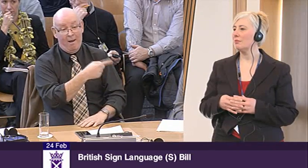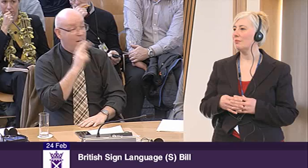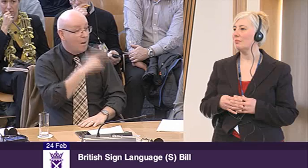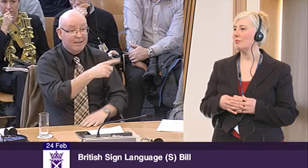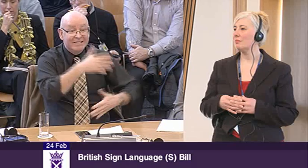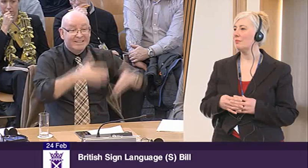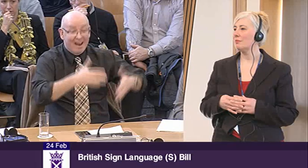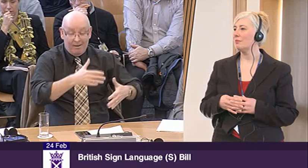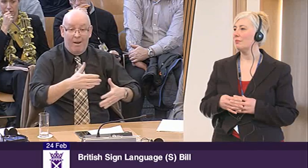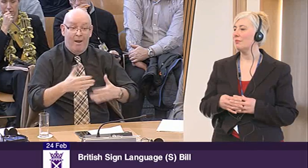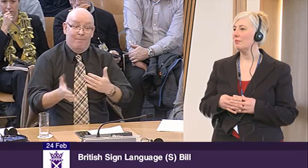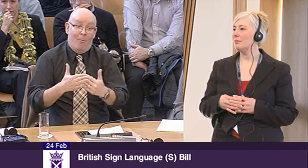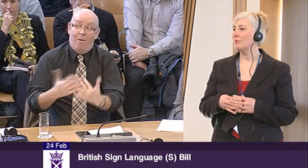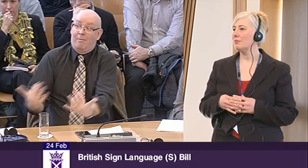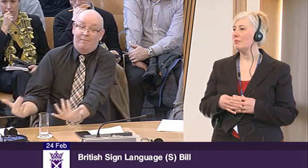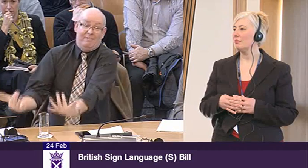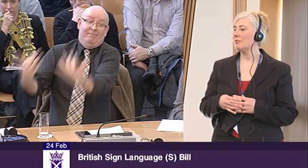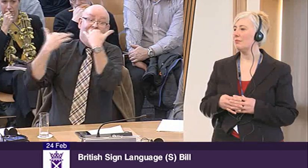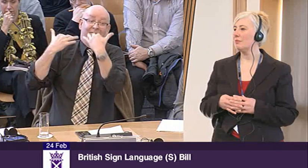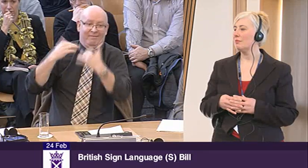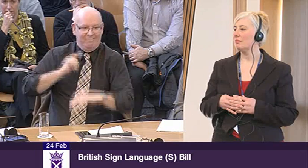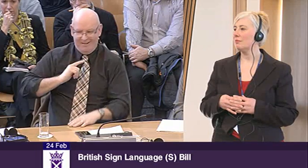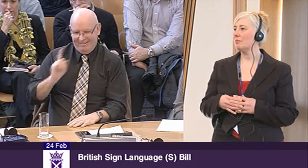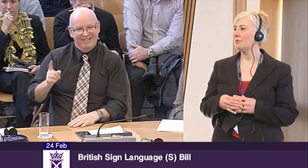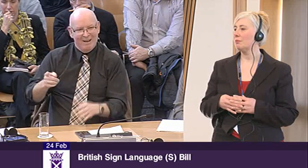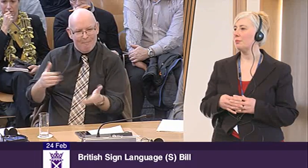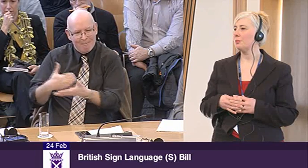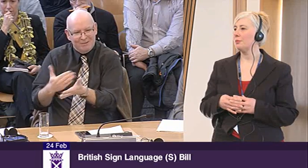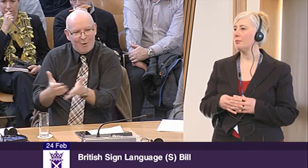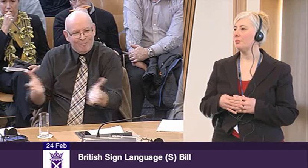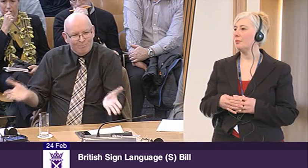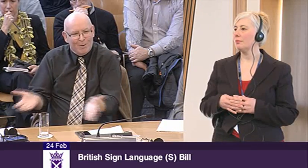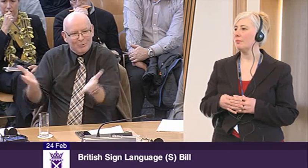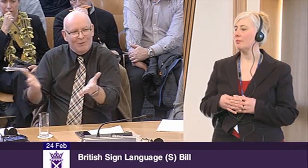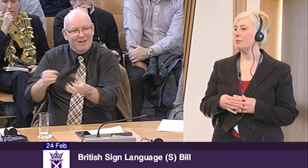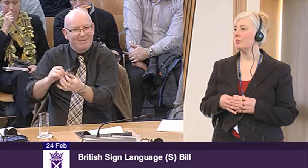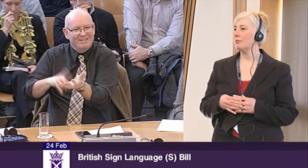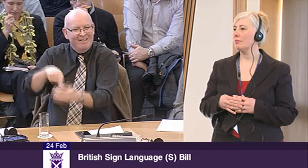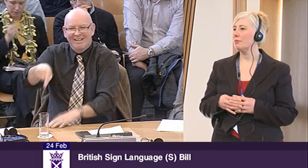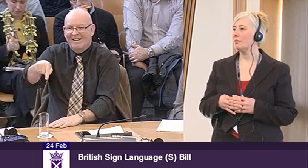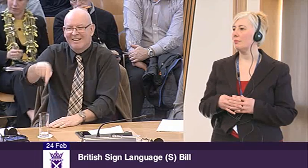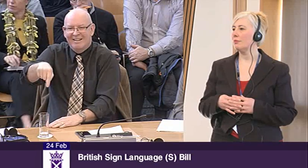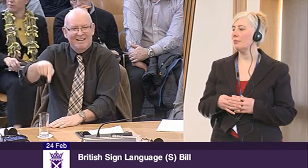such a great role model. That encouraged even more people to come to our community, and